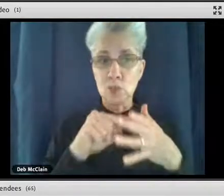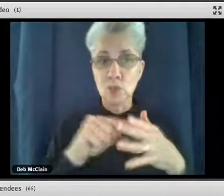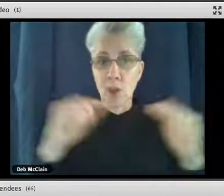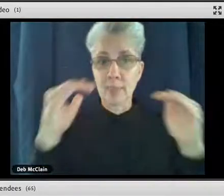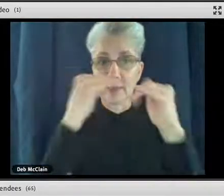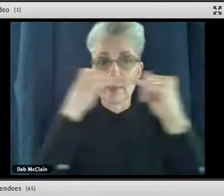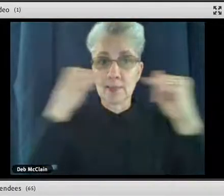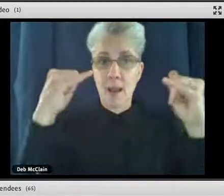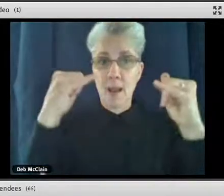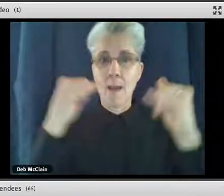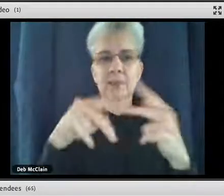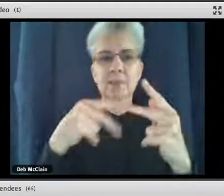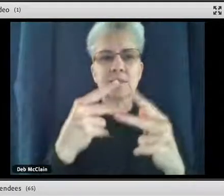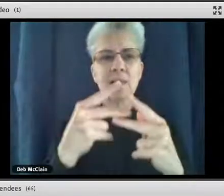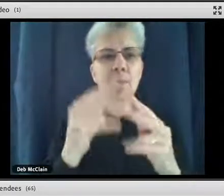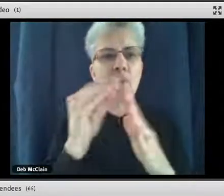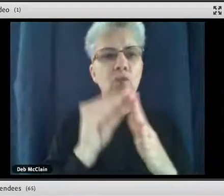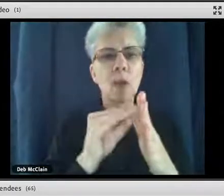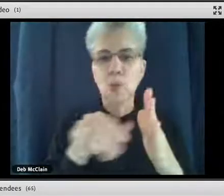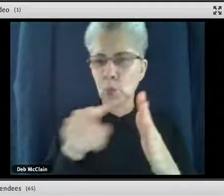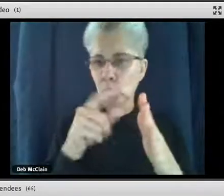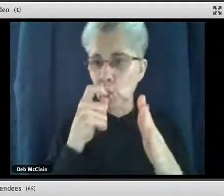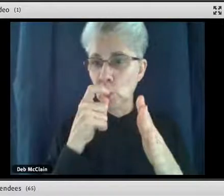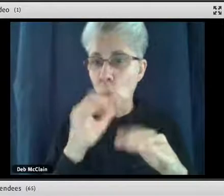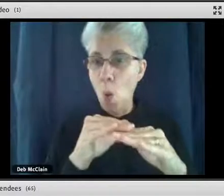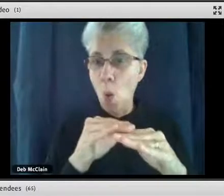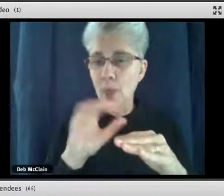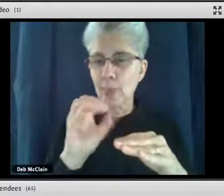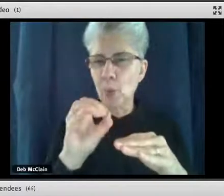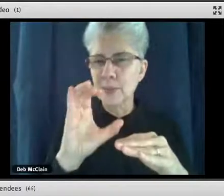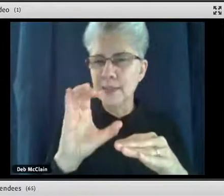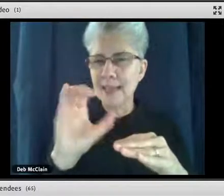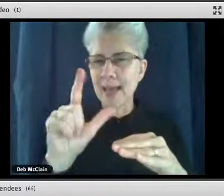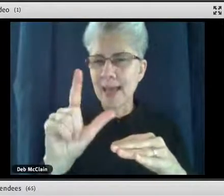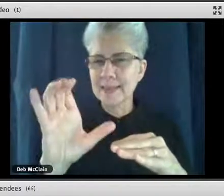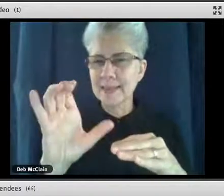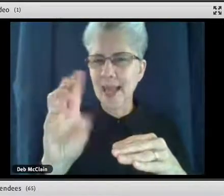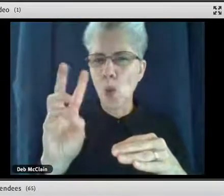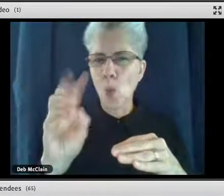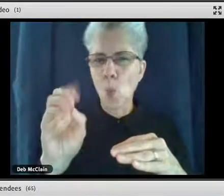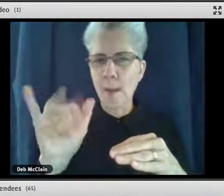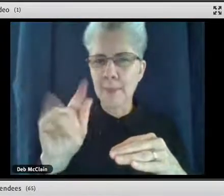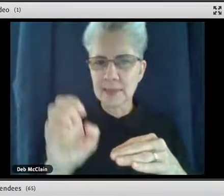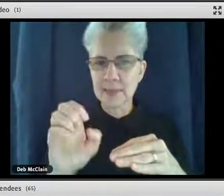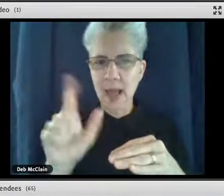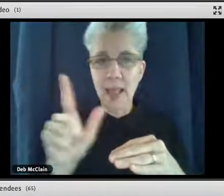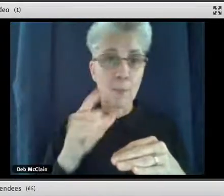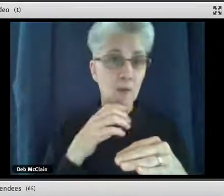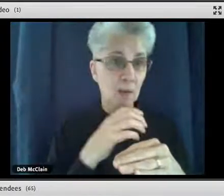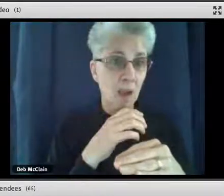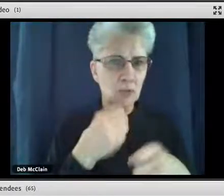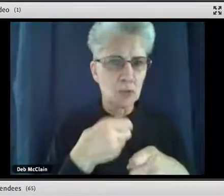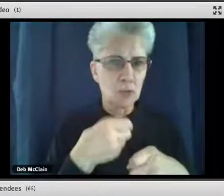Let's start at the top with type of record. Okay, so those of you all who are on, like, the OCLC website or the Library of Congress MARC website,